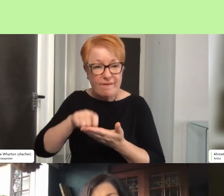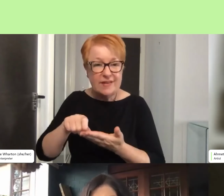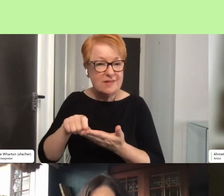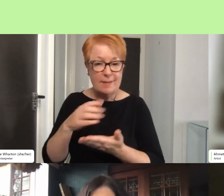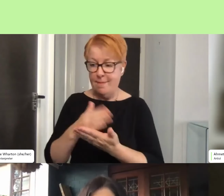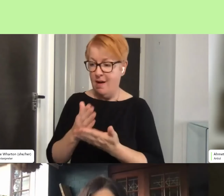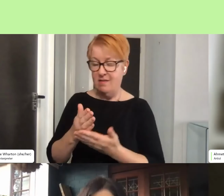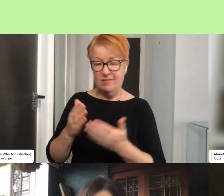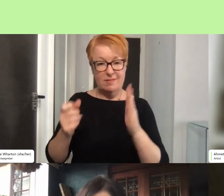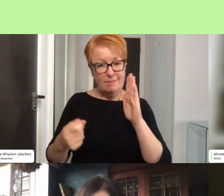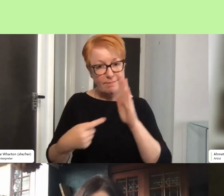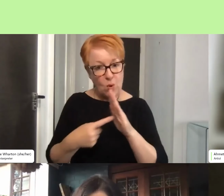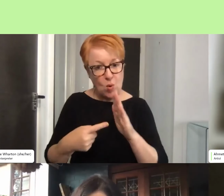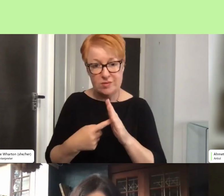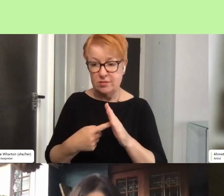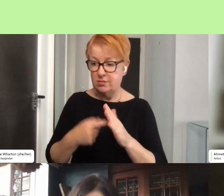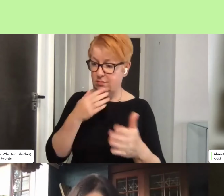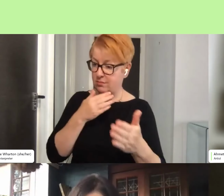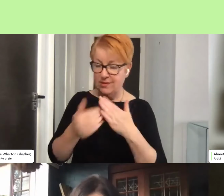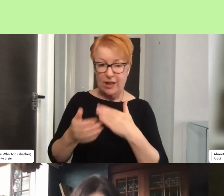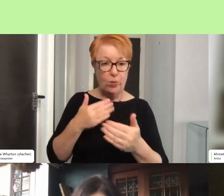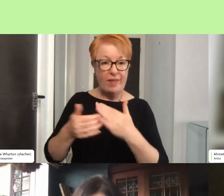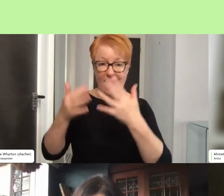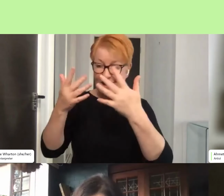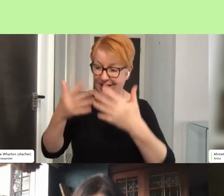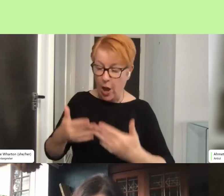here, you know, accounting and all this bureaucratic stuff.